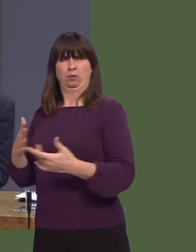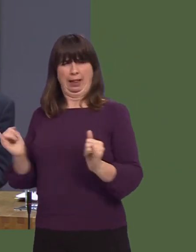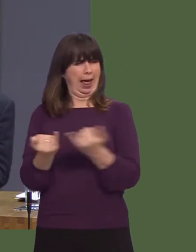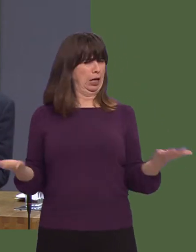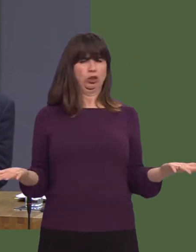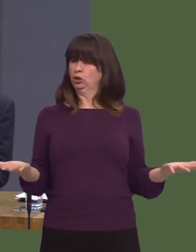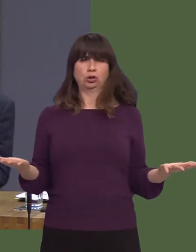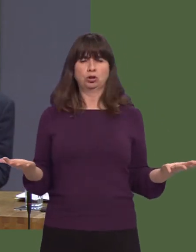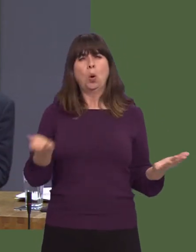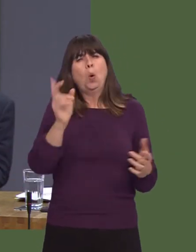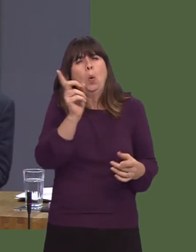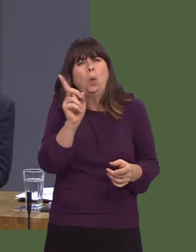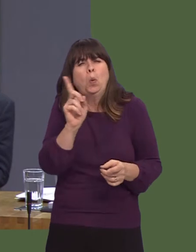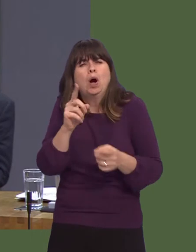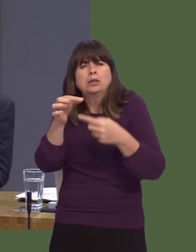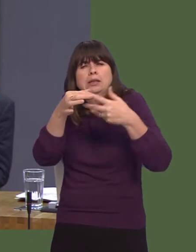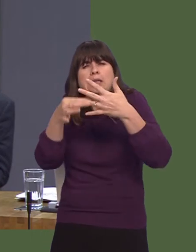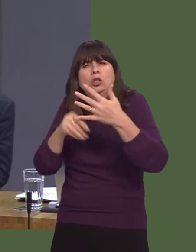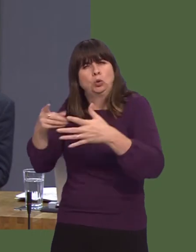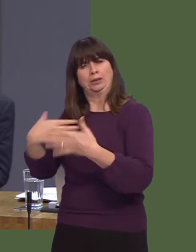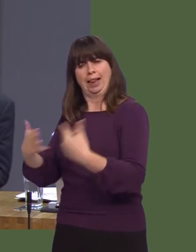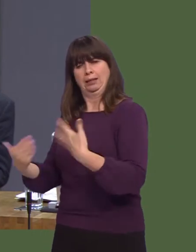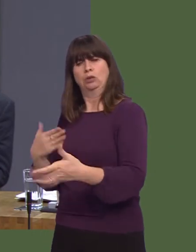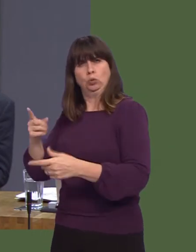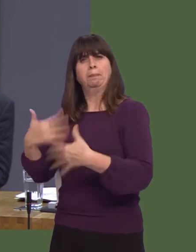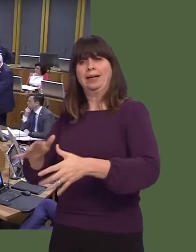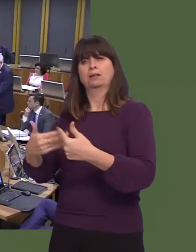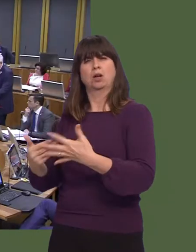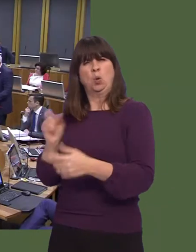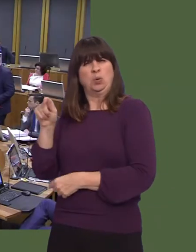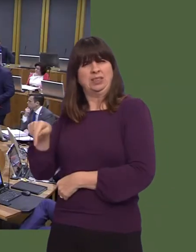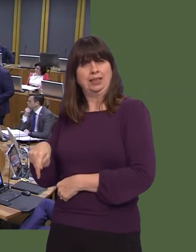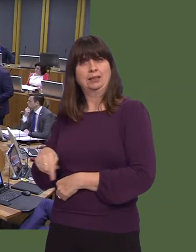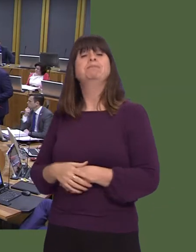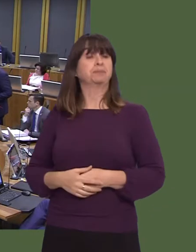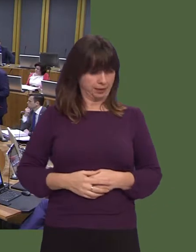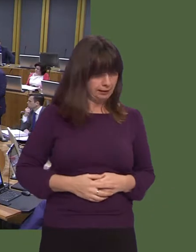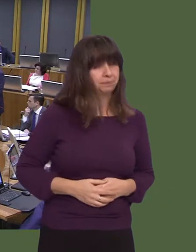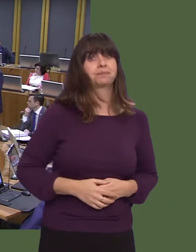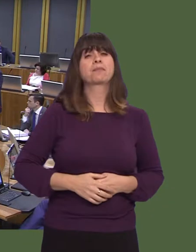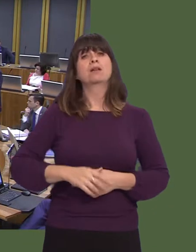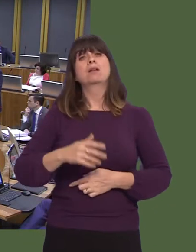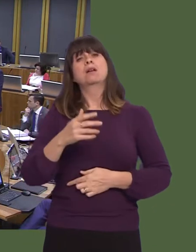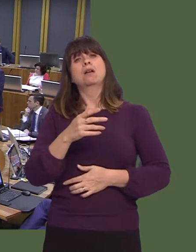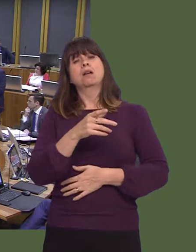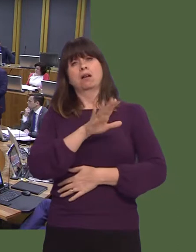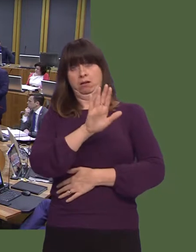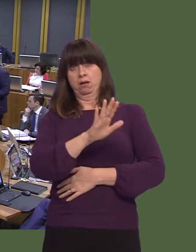us what issues were dealt with and how you dealt with them? Carwyn Jones AM: Yes. Well, Members will, I hope, understand that if I seem to choose